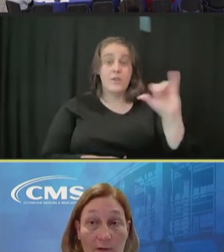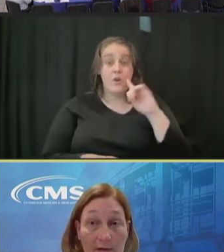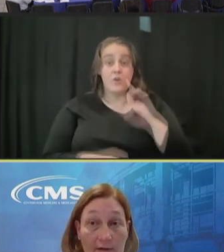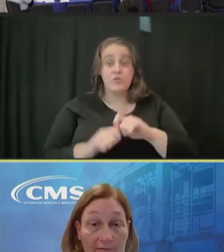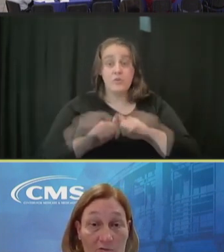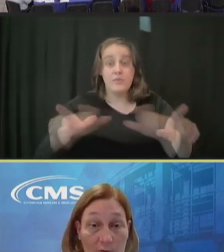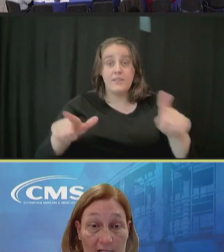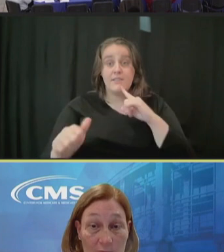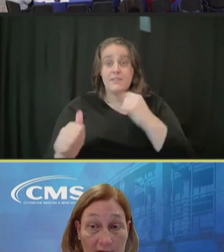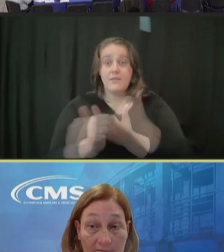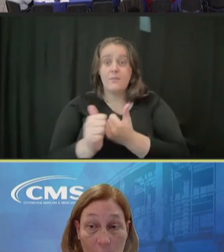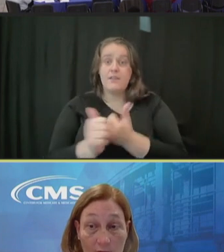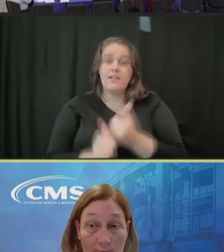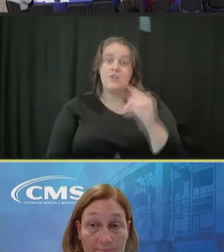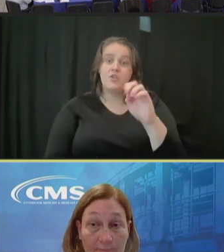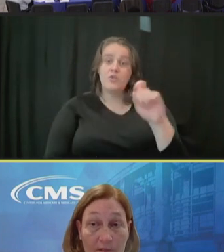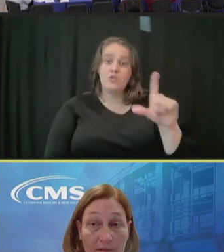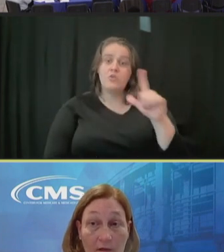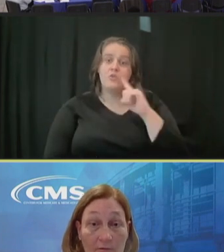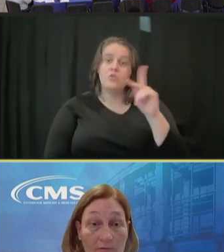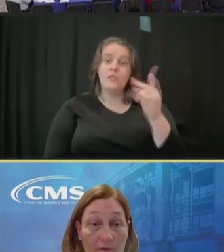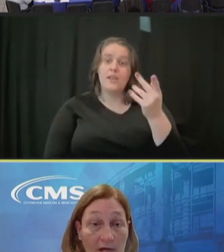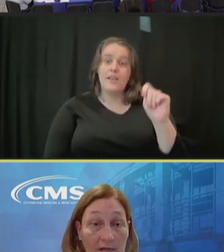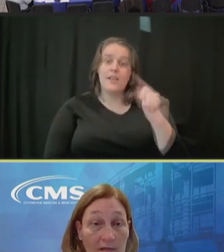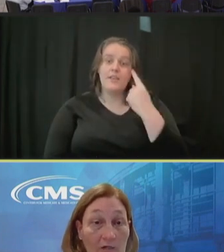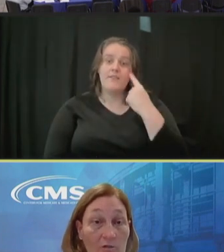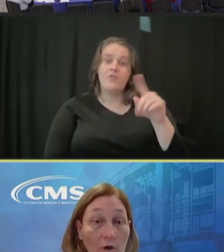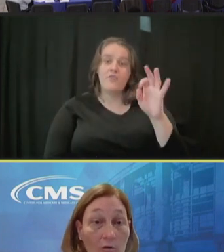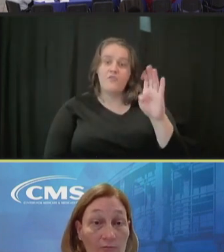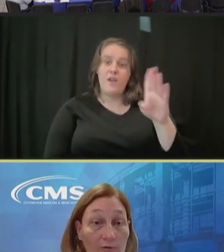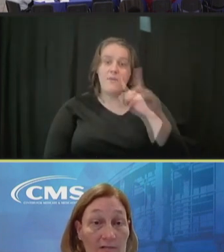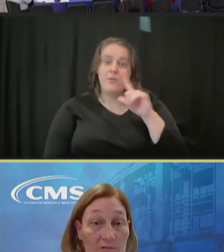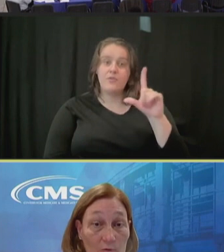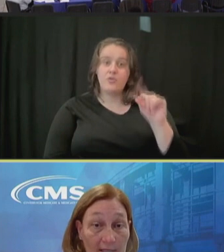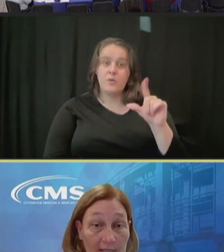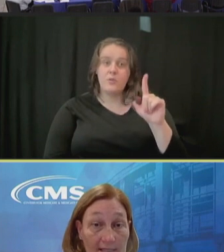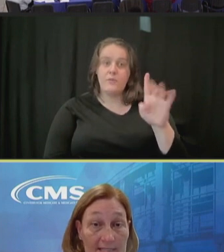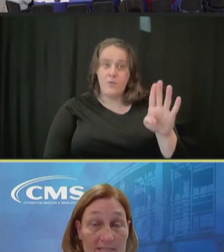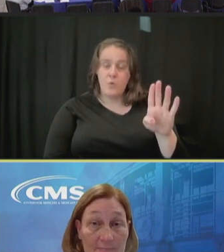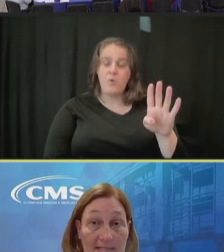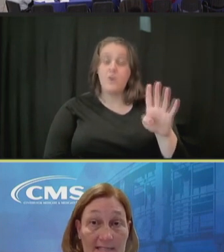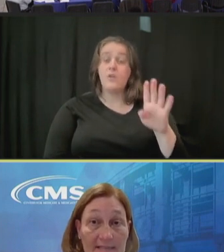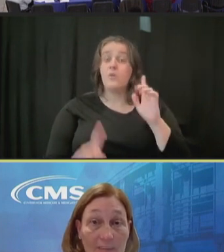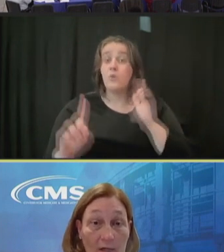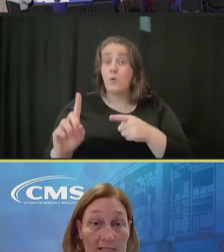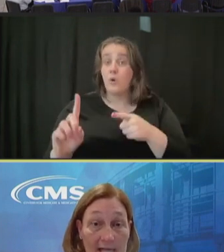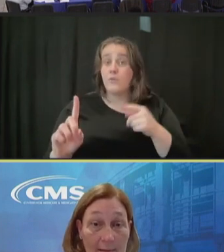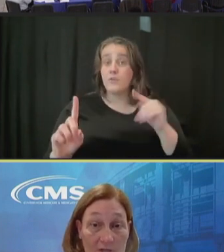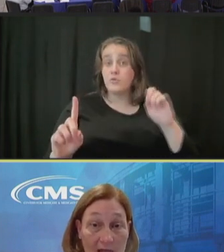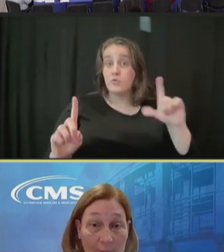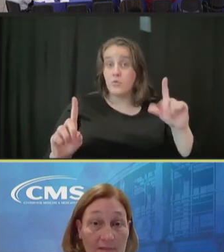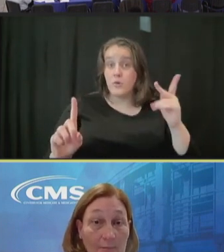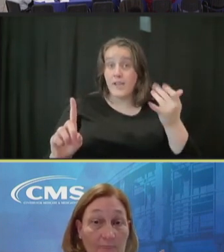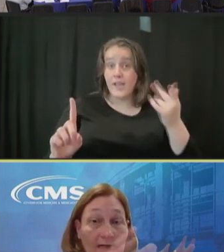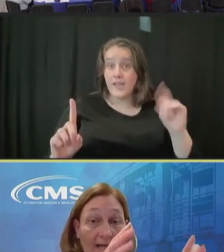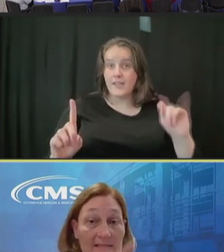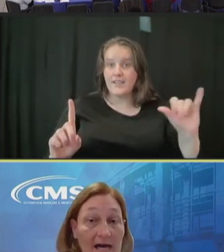February of 2024. Our goal for the toolkit is it's basically a one-stop shop that provides